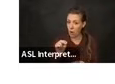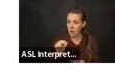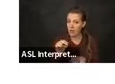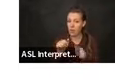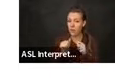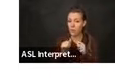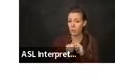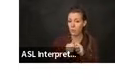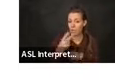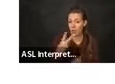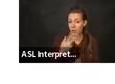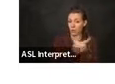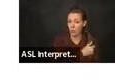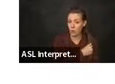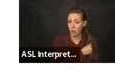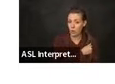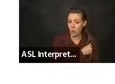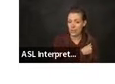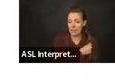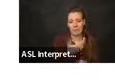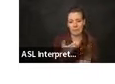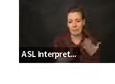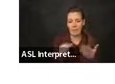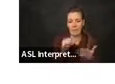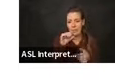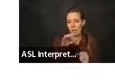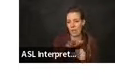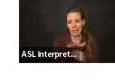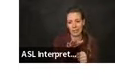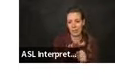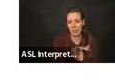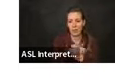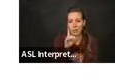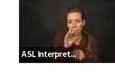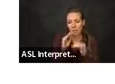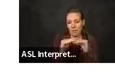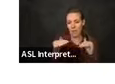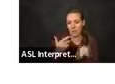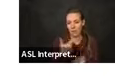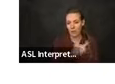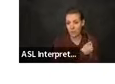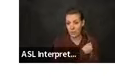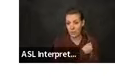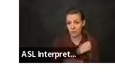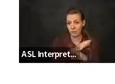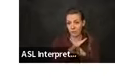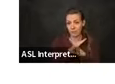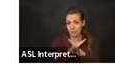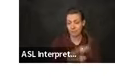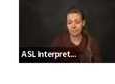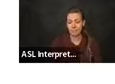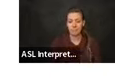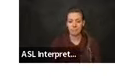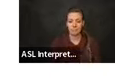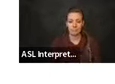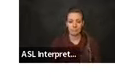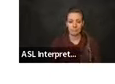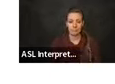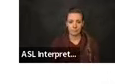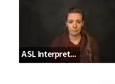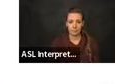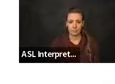series may be insufficient to provide the level of protection that's adequate.